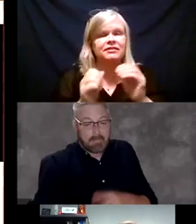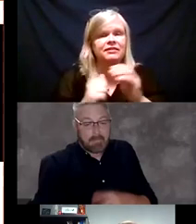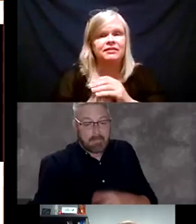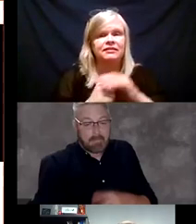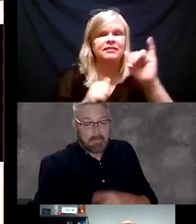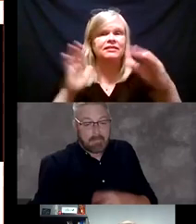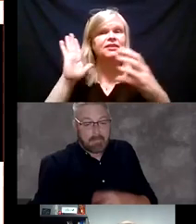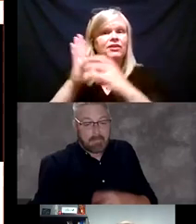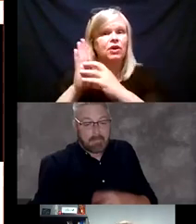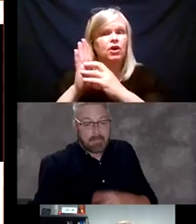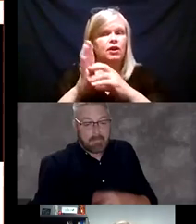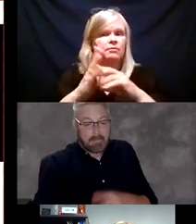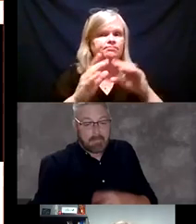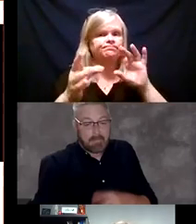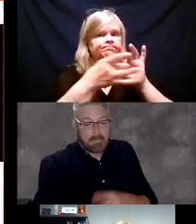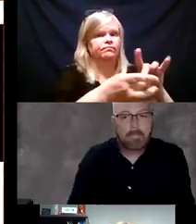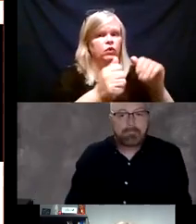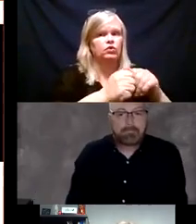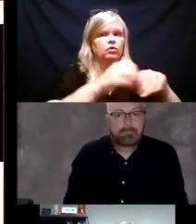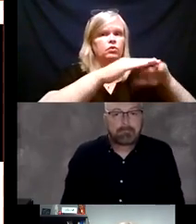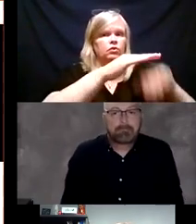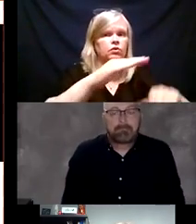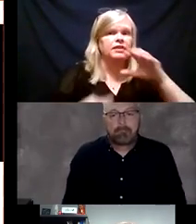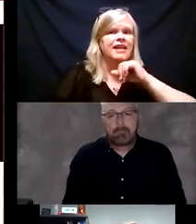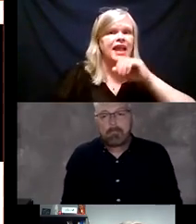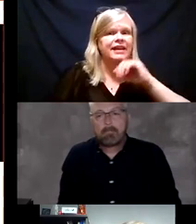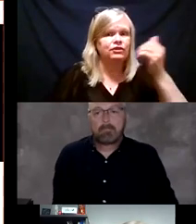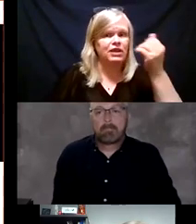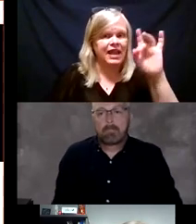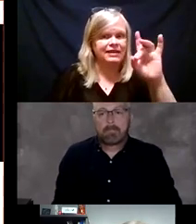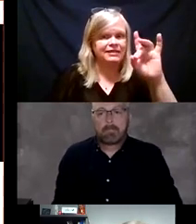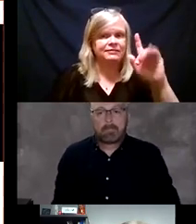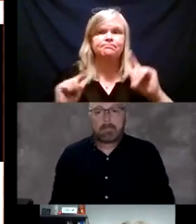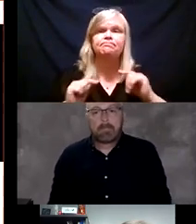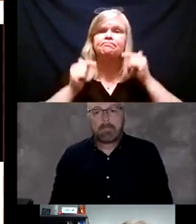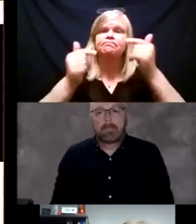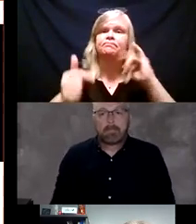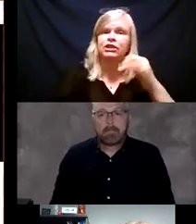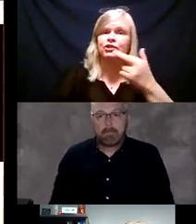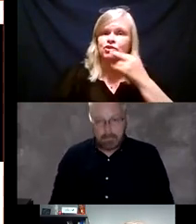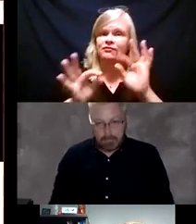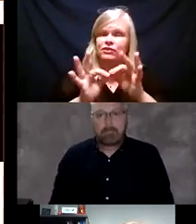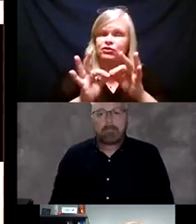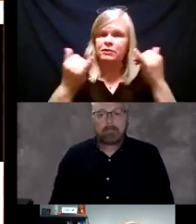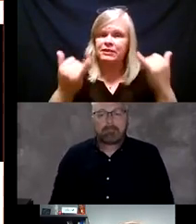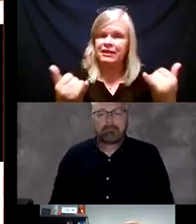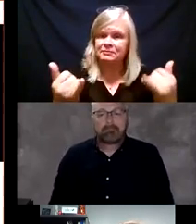TO MINORS, WHICH ARE PEOPLE UNDER THE AGE OF 18.